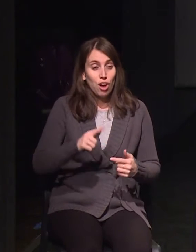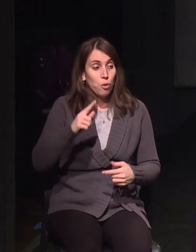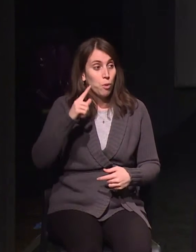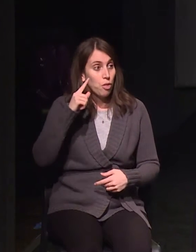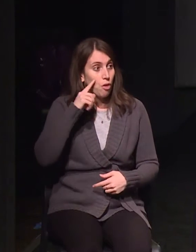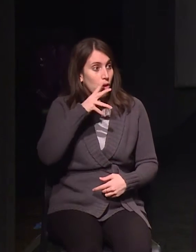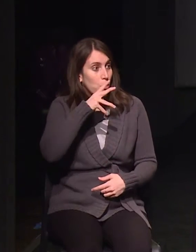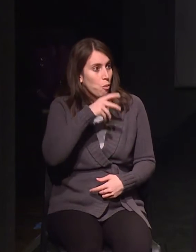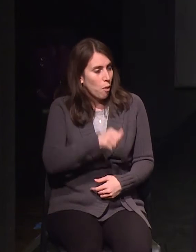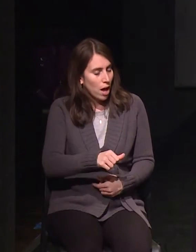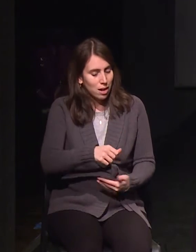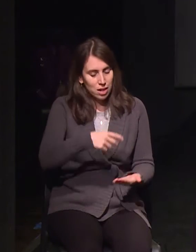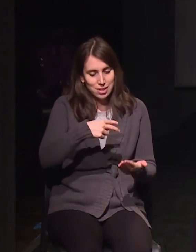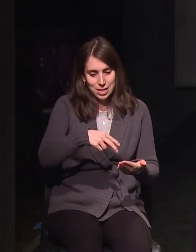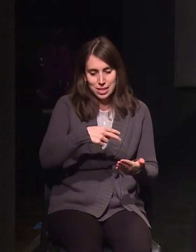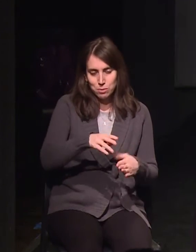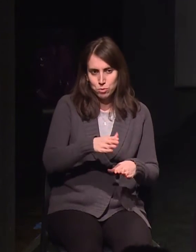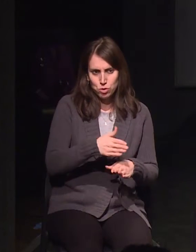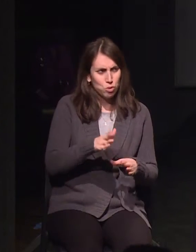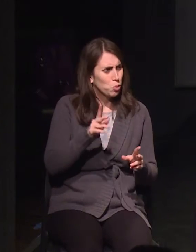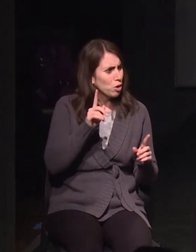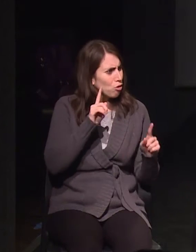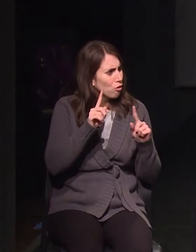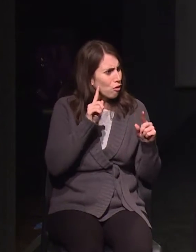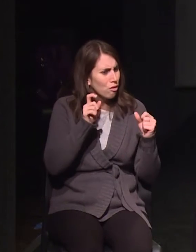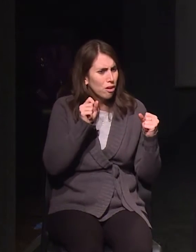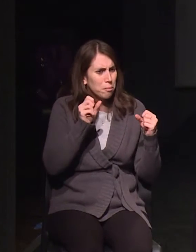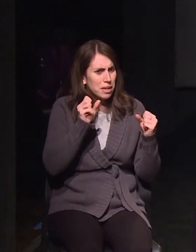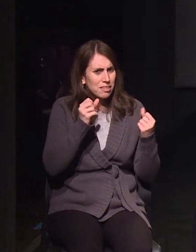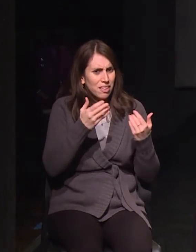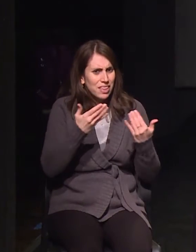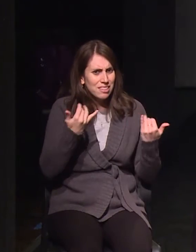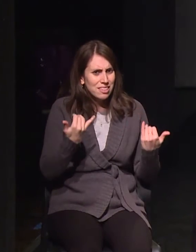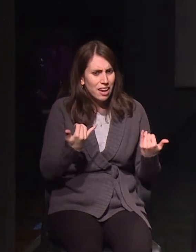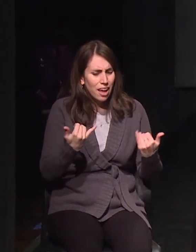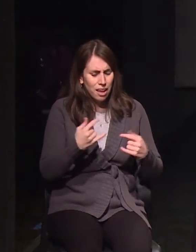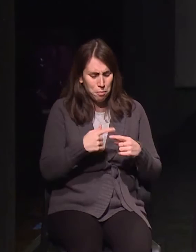we’ve heard some amazing things today, but I feel like we haven’t actually… we’ve